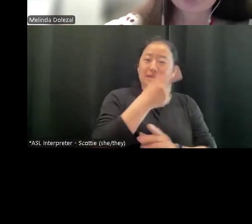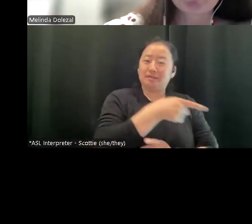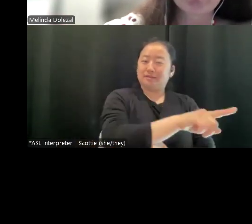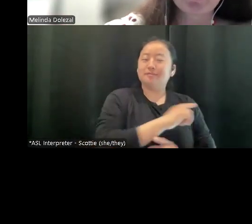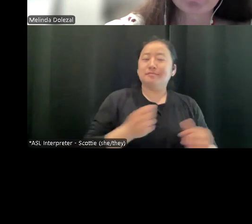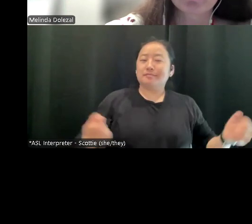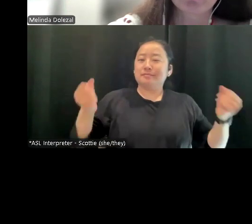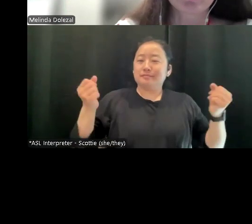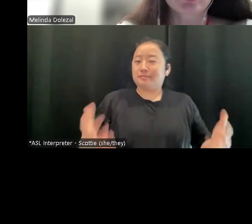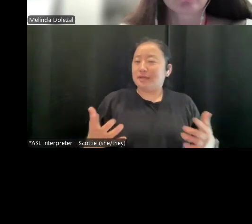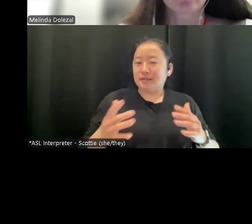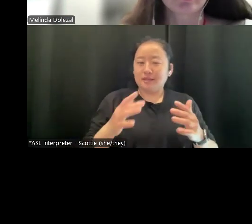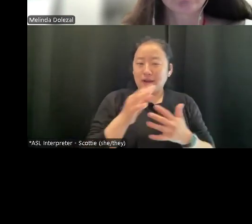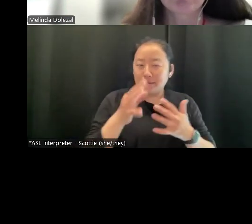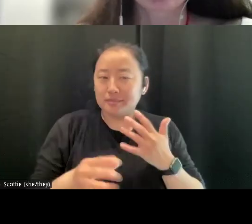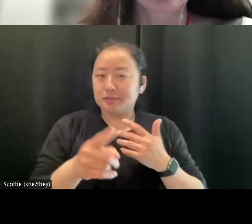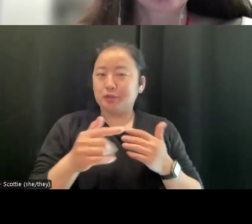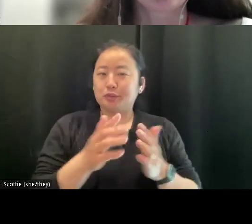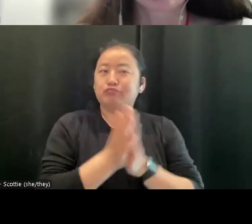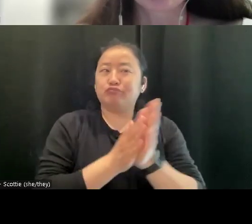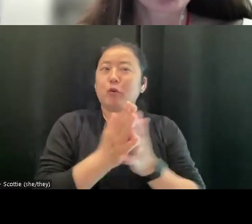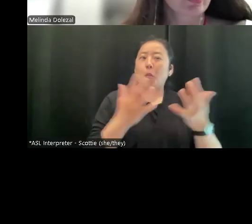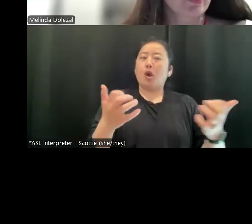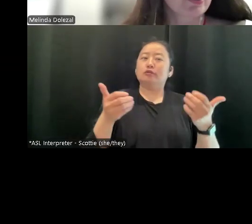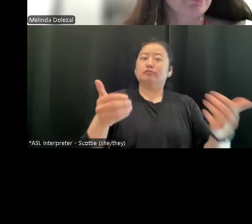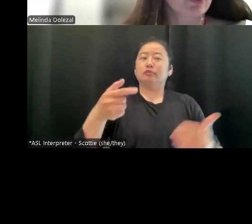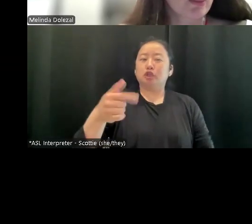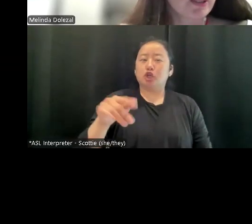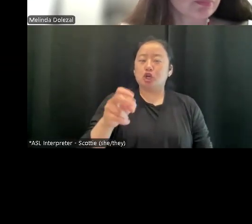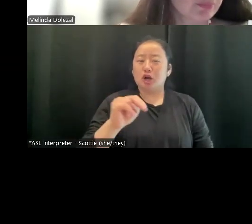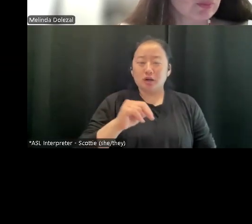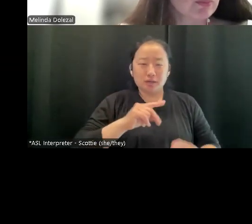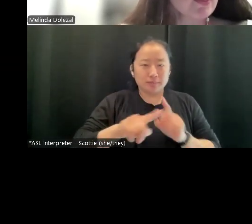for people that are interested in gardening but may use a wheelchair or other adaptive equipment.